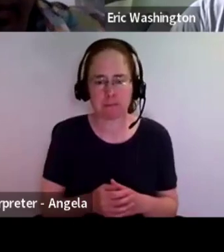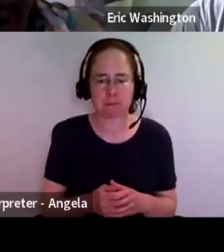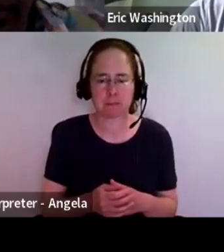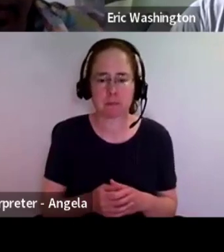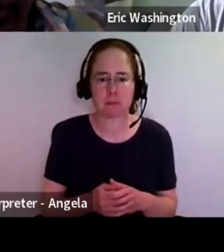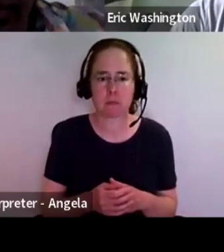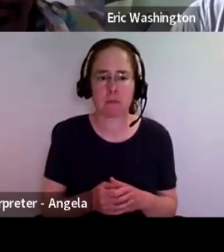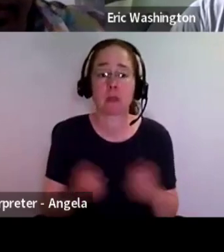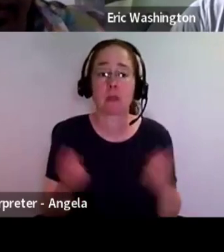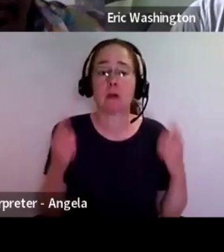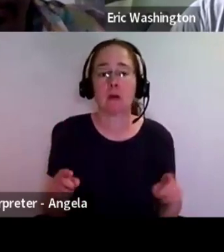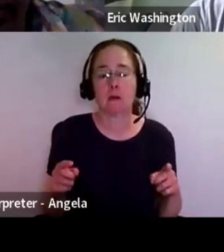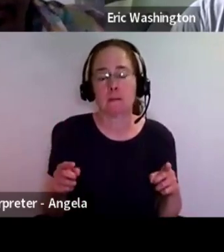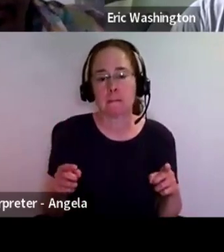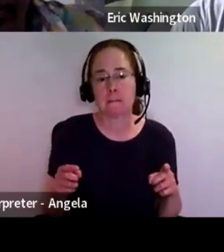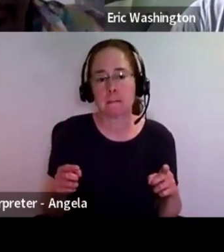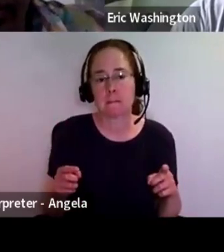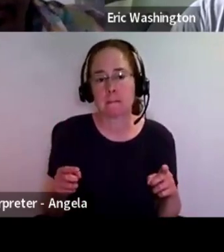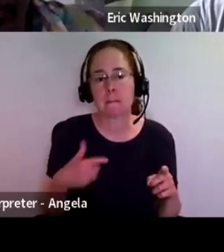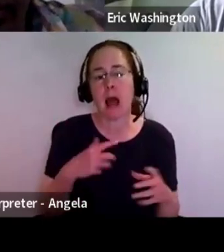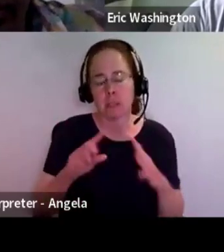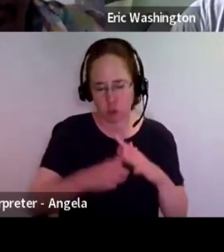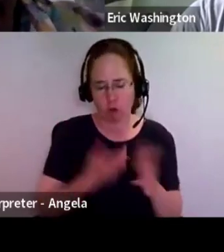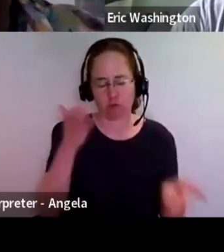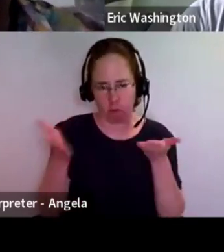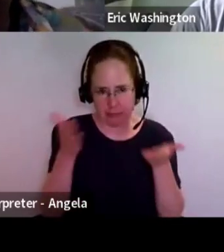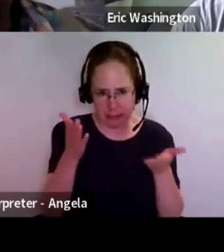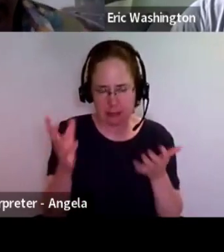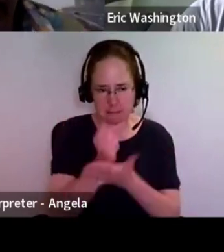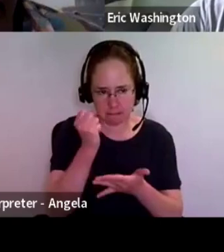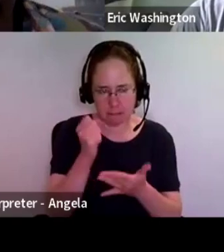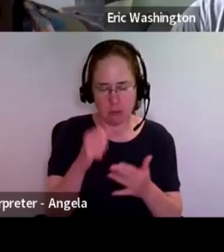got, I got into the services, and then it was also around that